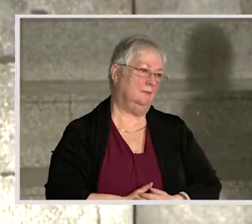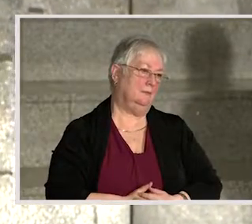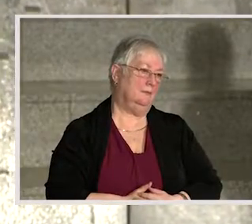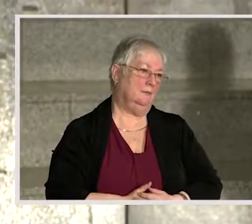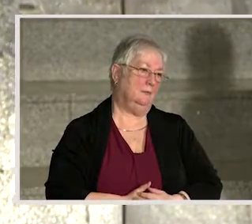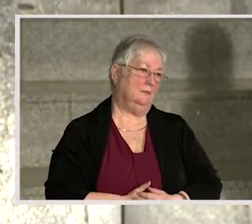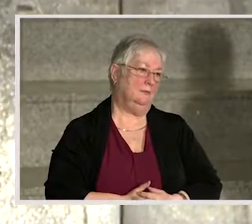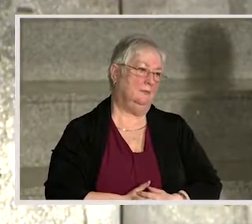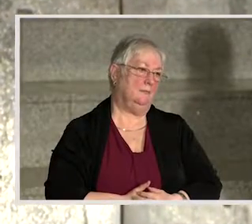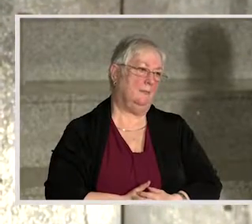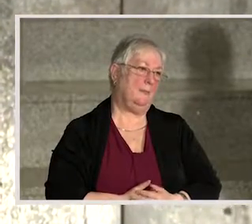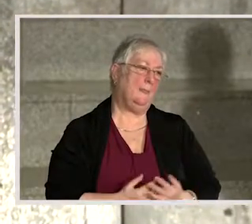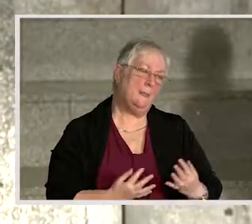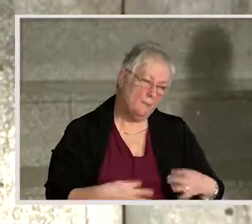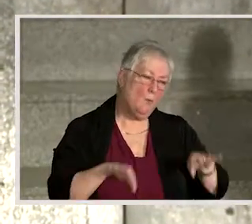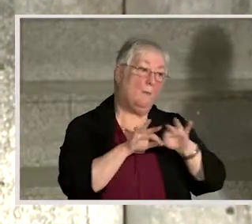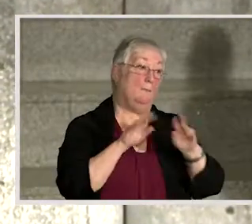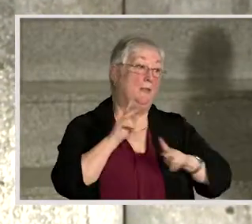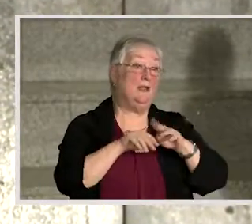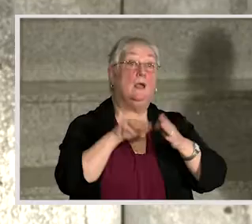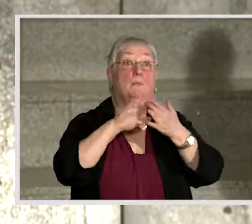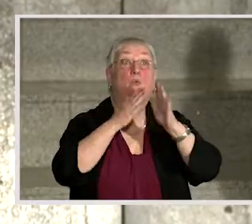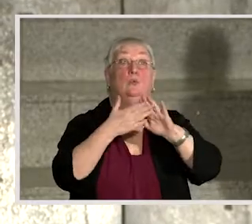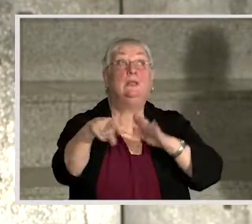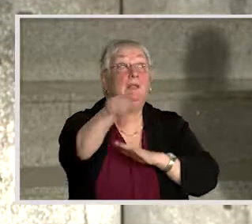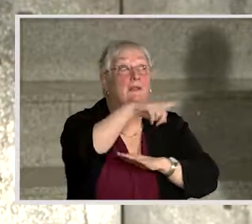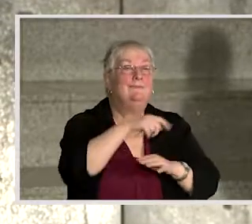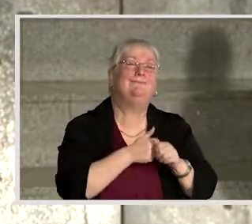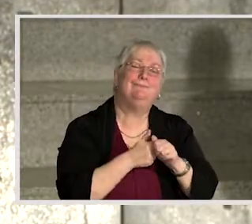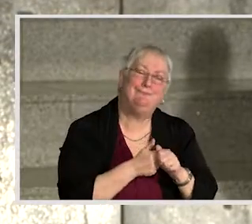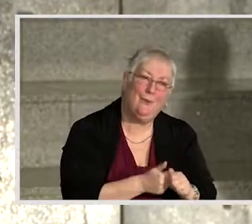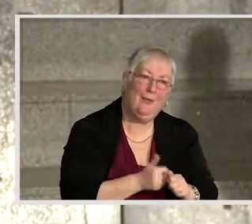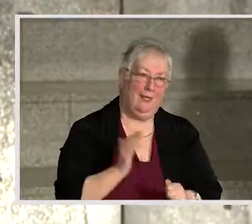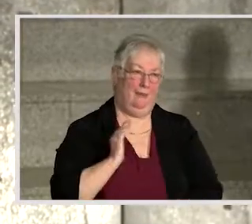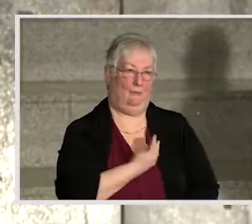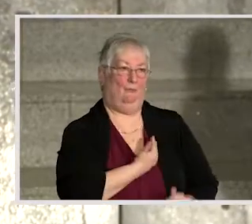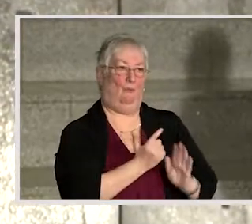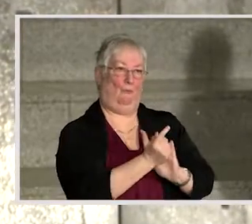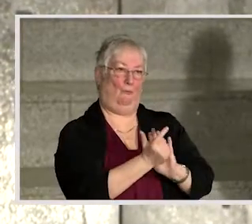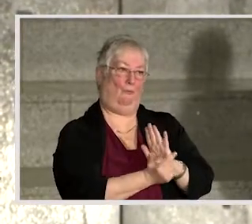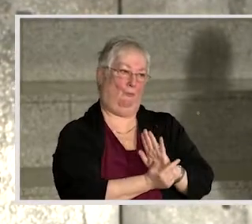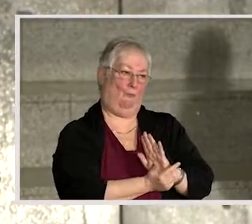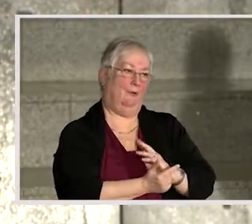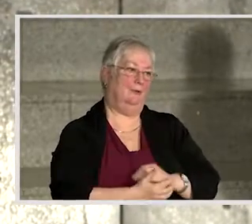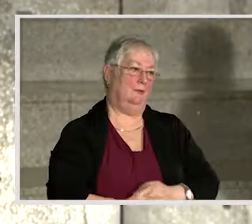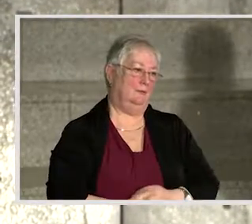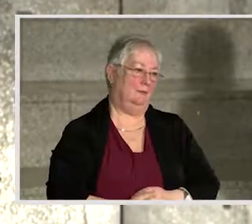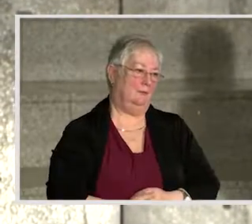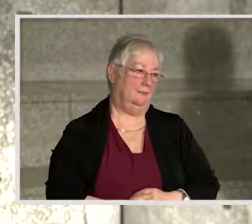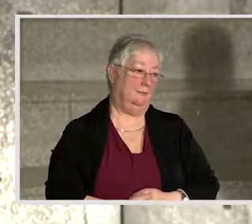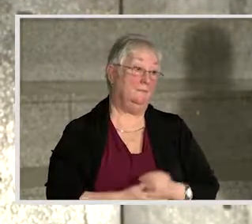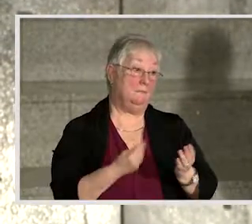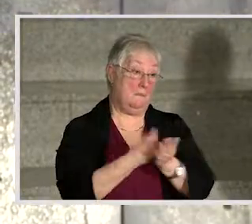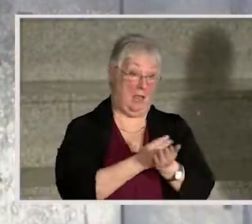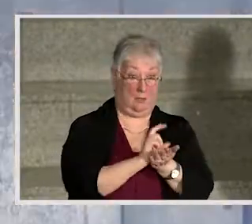THESE FUNDS WILL HELP ENSURE THAT ALL OF THOSE VALUES ARE APPROPRIATELY ADDRESSED.